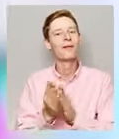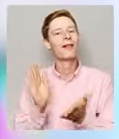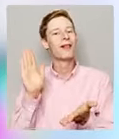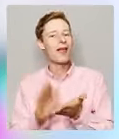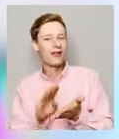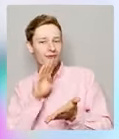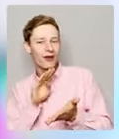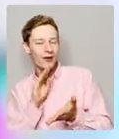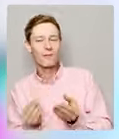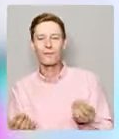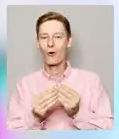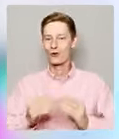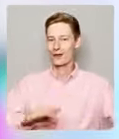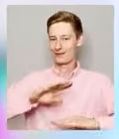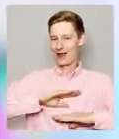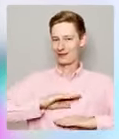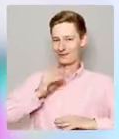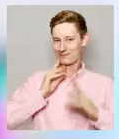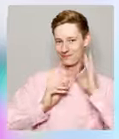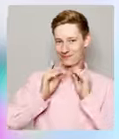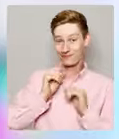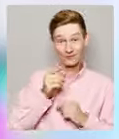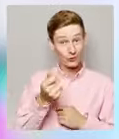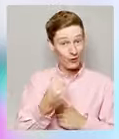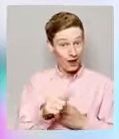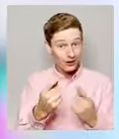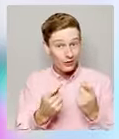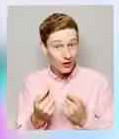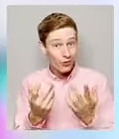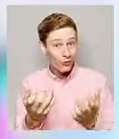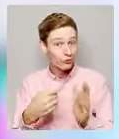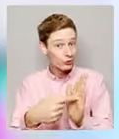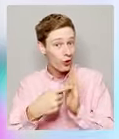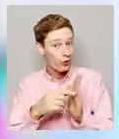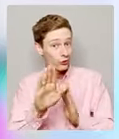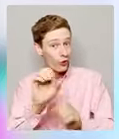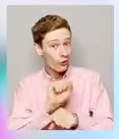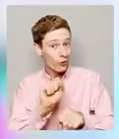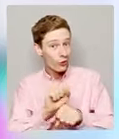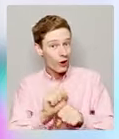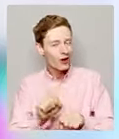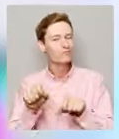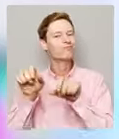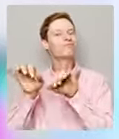and create more accessible and satisfying experiences. If you have any questions or want to share your own work,